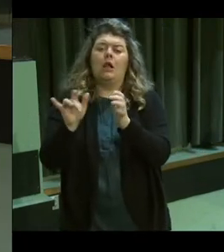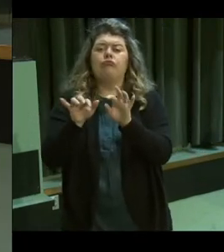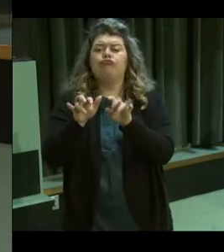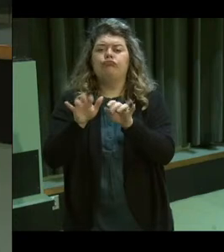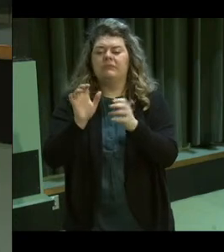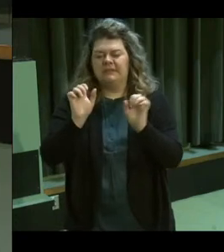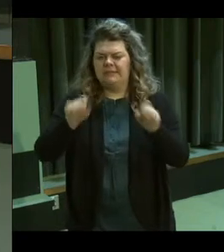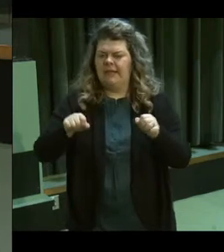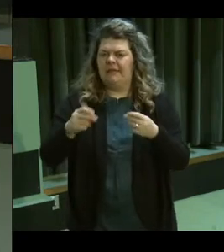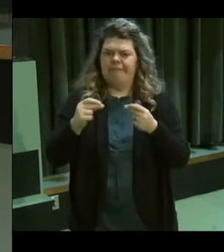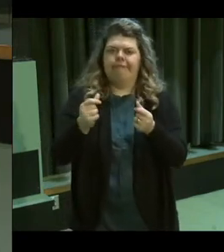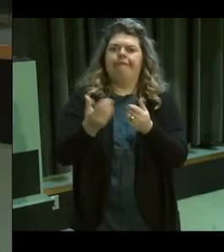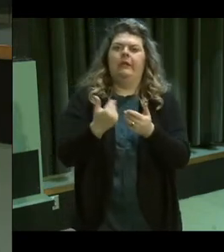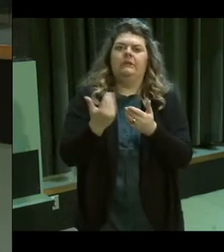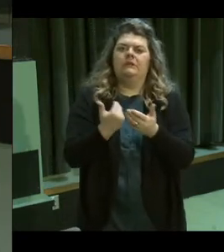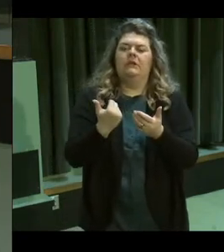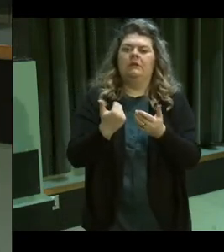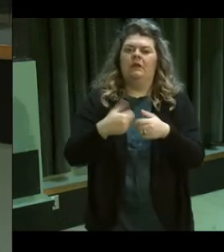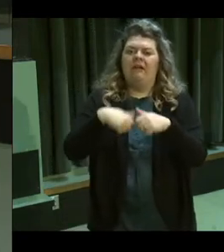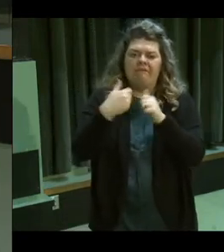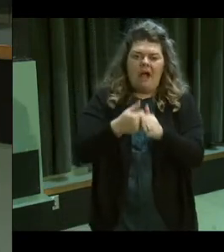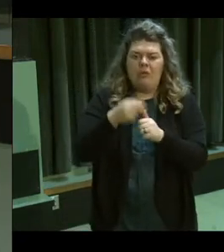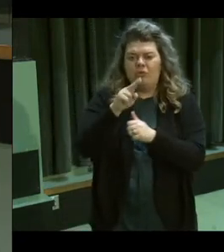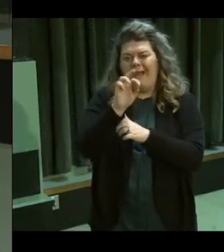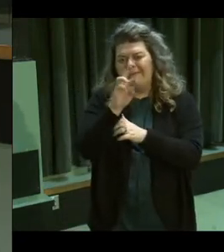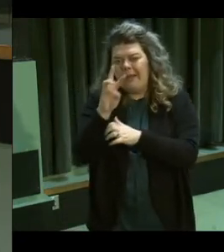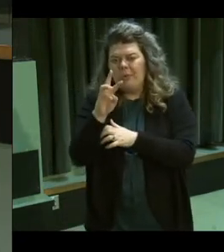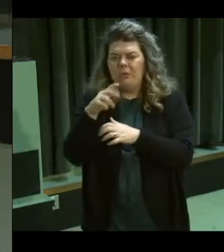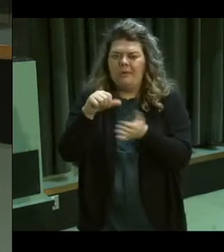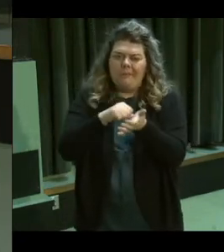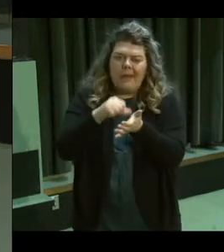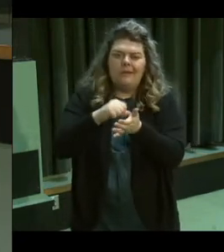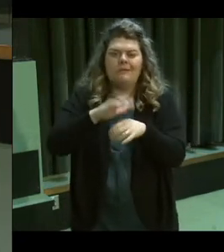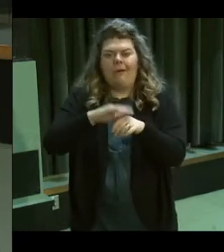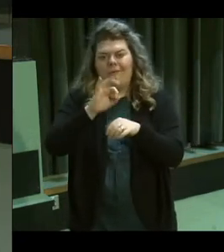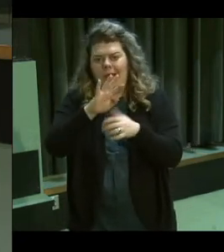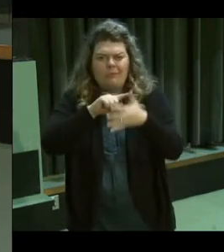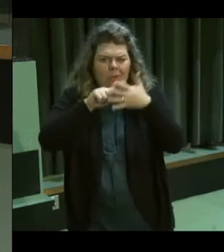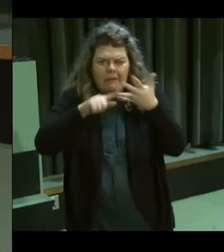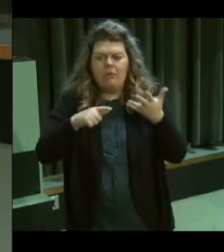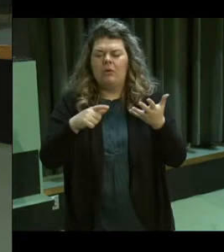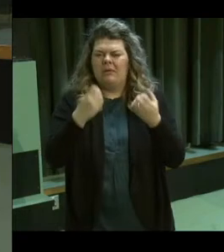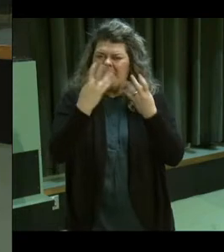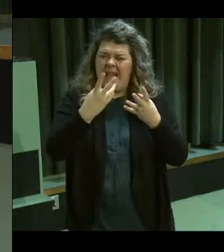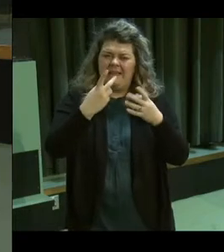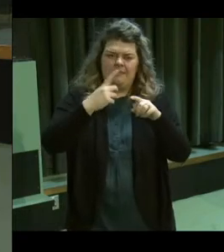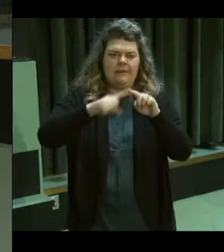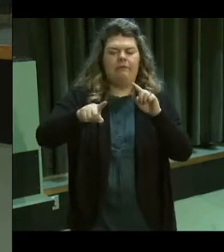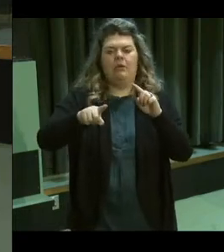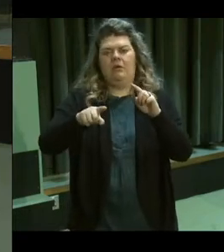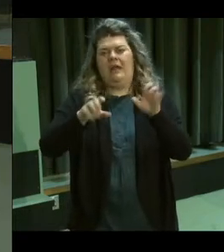it's as simple as, you know,